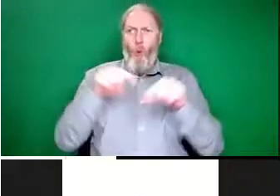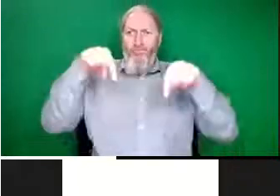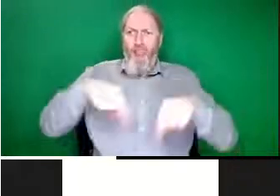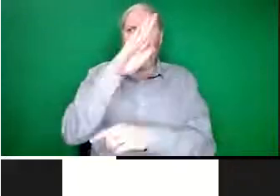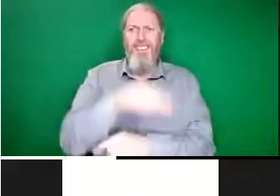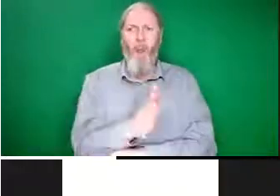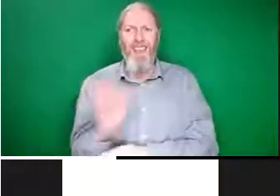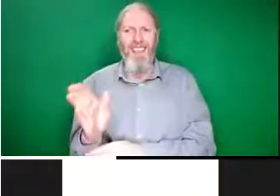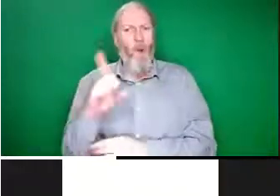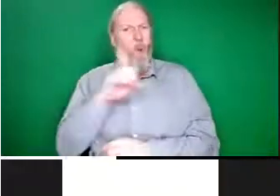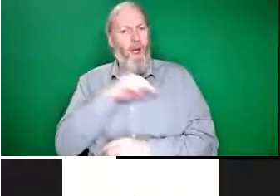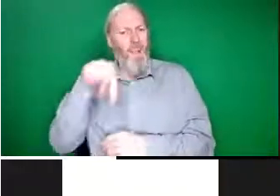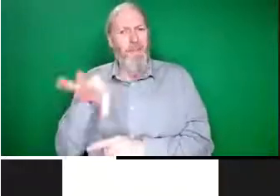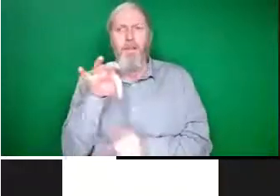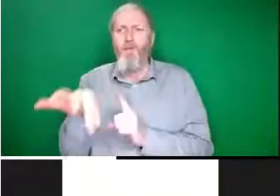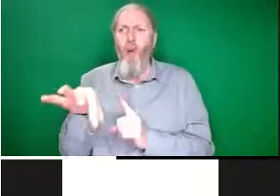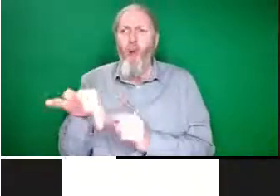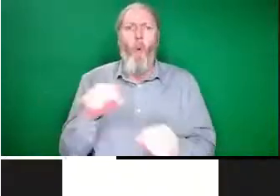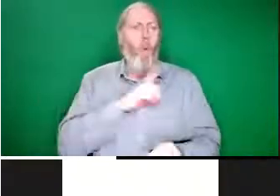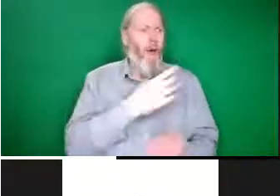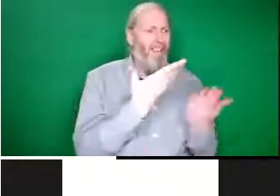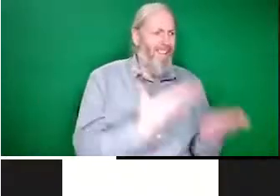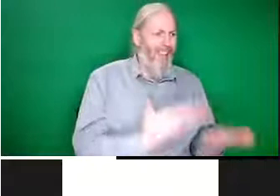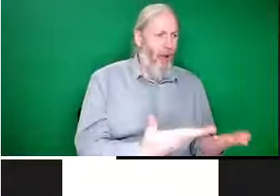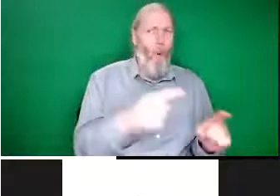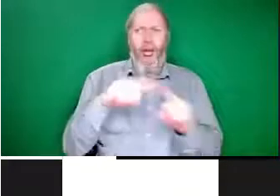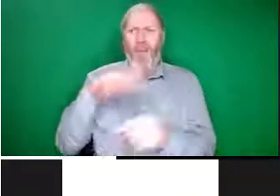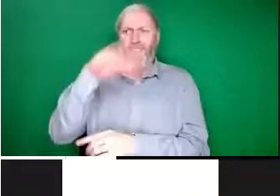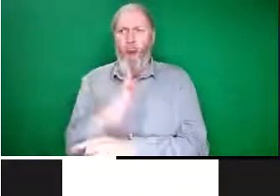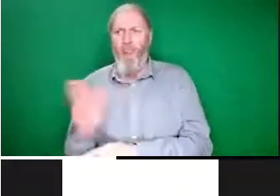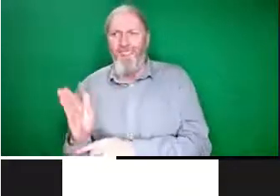Don't feel you just need to hear this recording in order to understand it. Please go and read it.